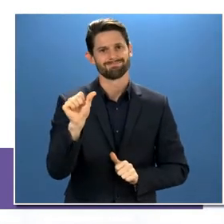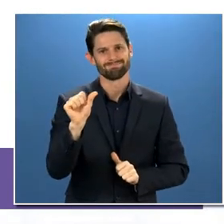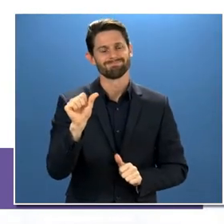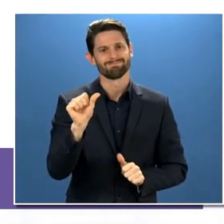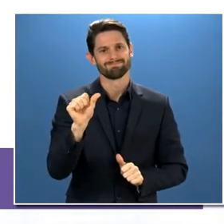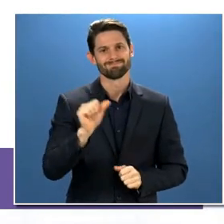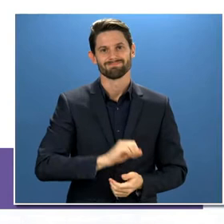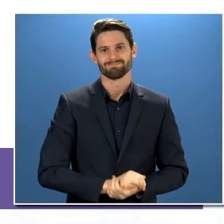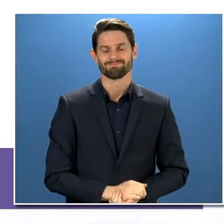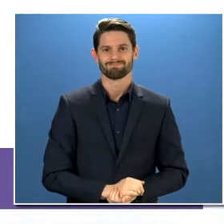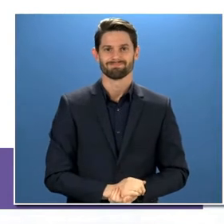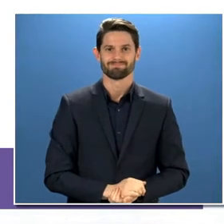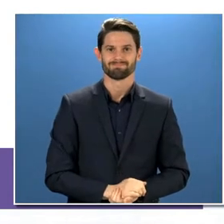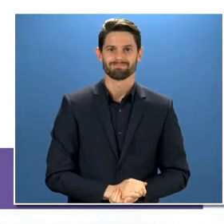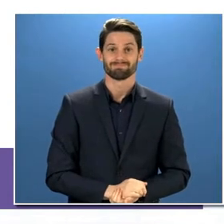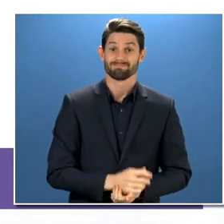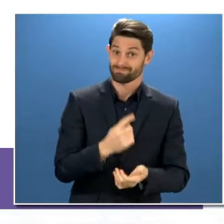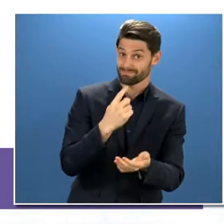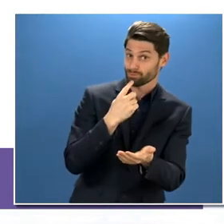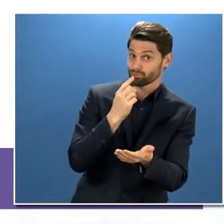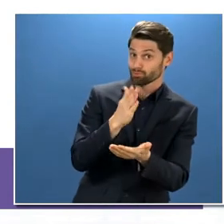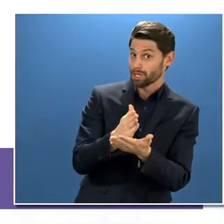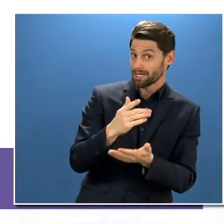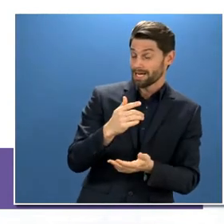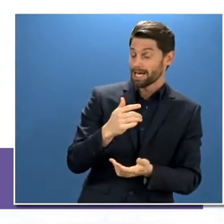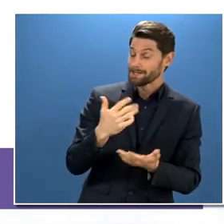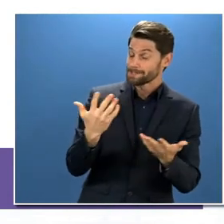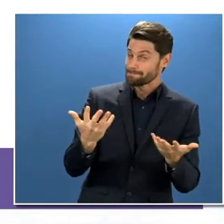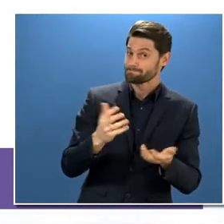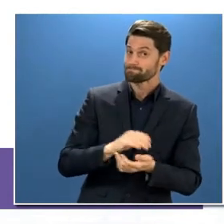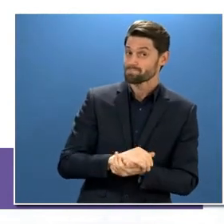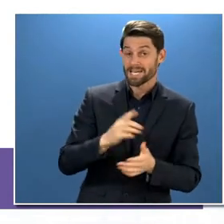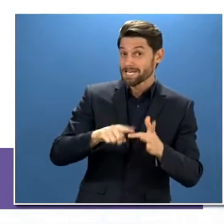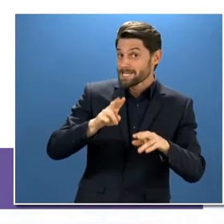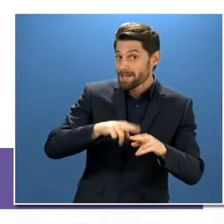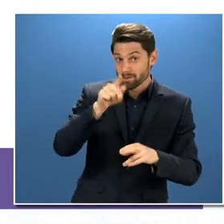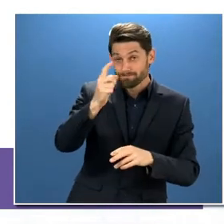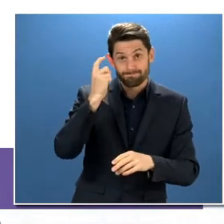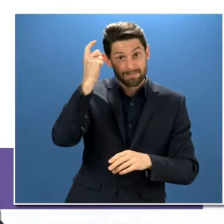One thing to be aware of is that when you consider disability policy and the